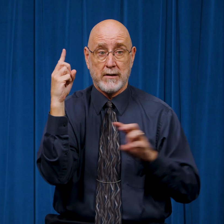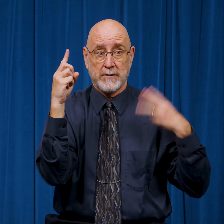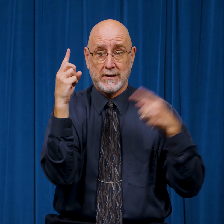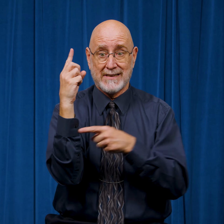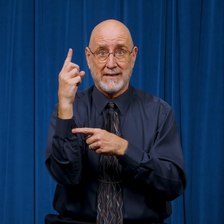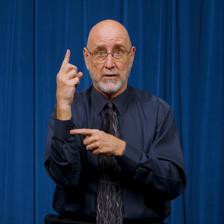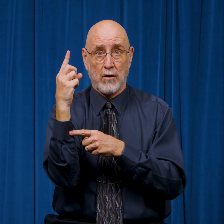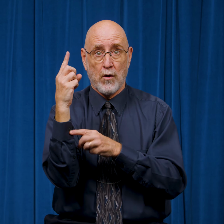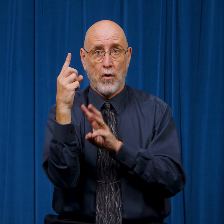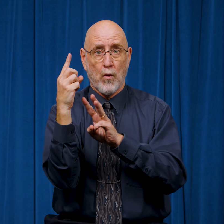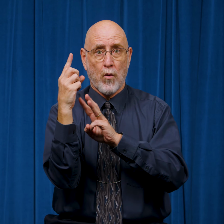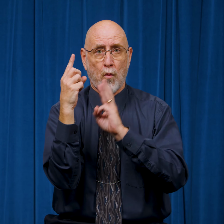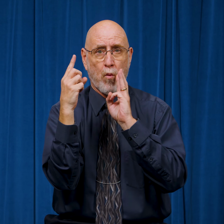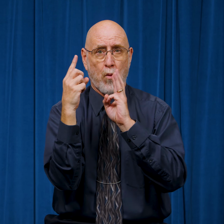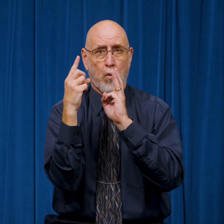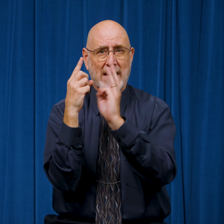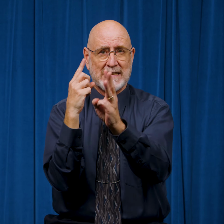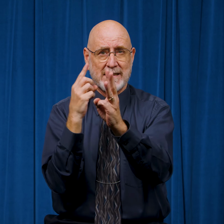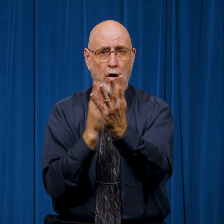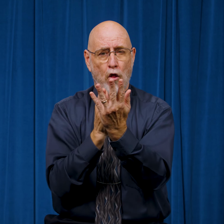an imaginary line running through the World War II Memorial